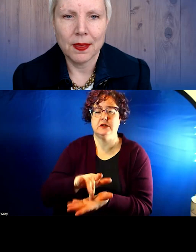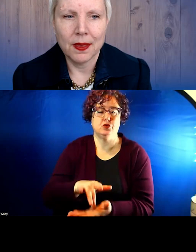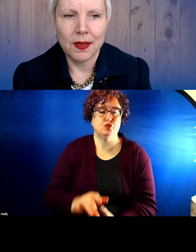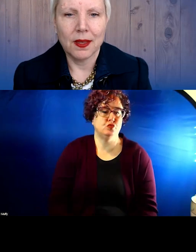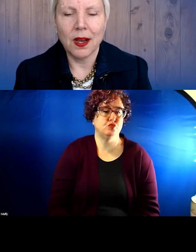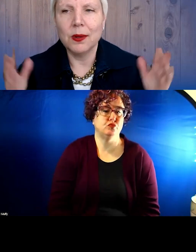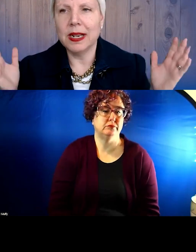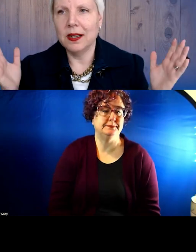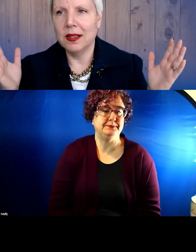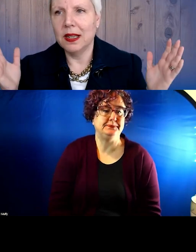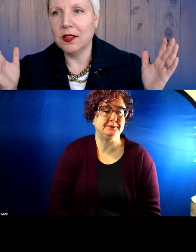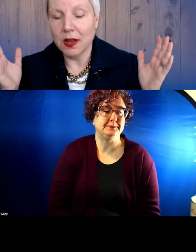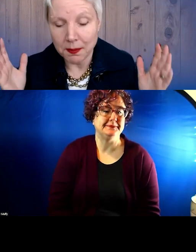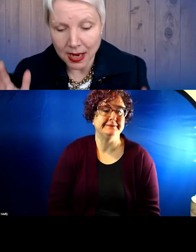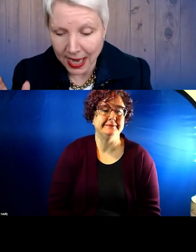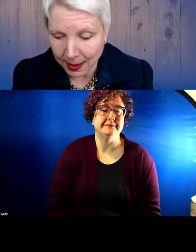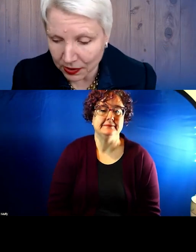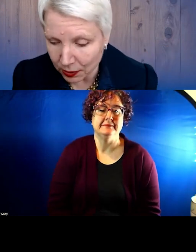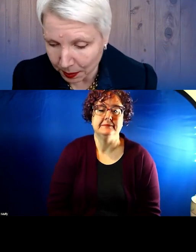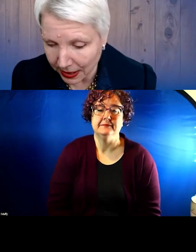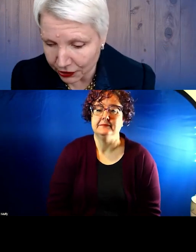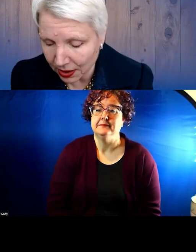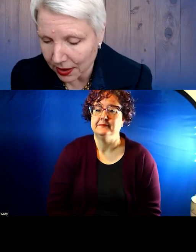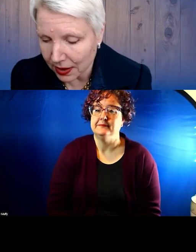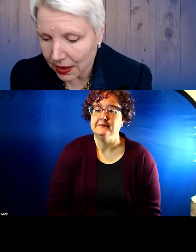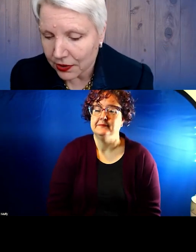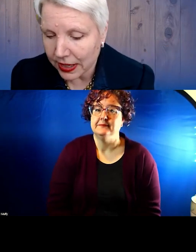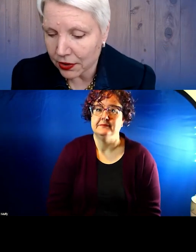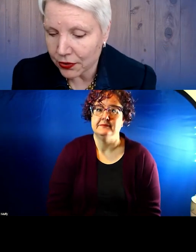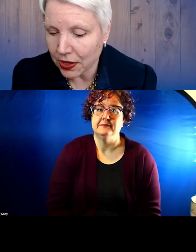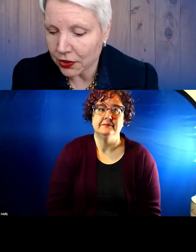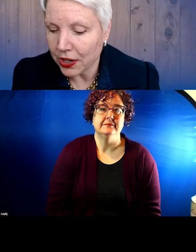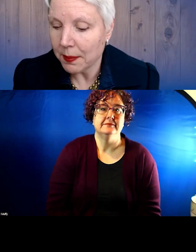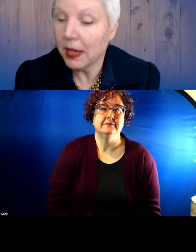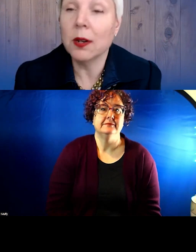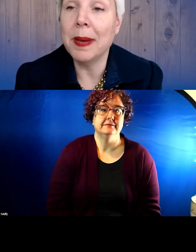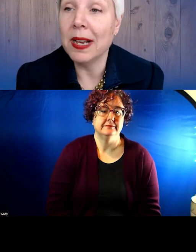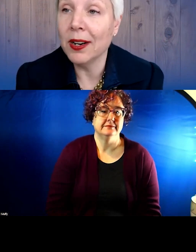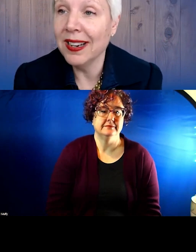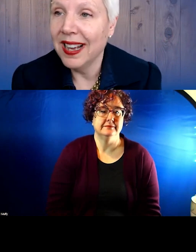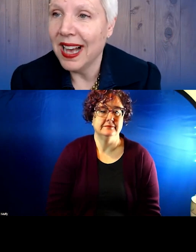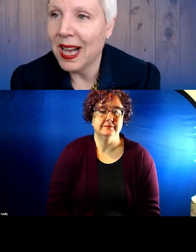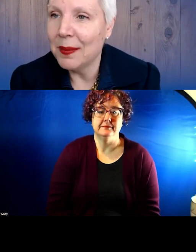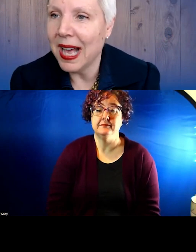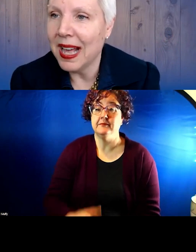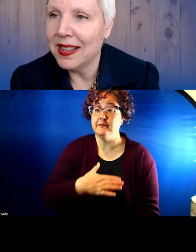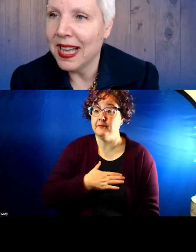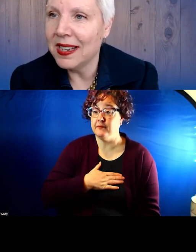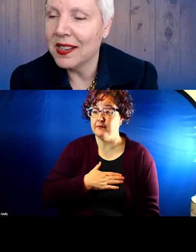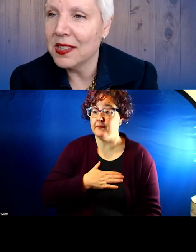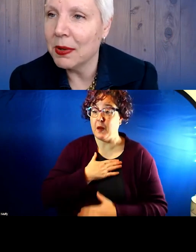IT IS MY ABSOLUTE PLEASURE TO INTRODUCE JENNA BAKER AND SOME OF